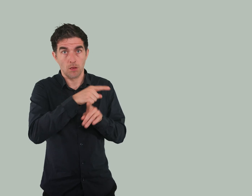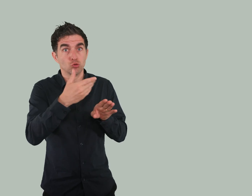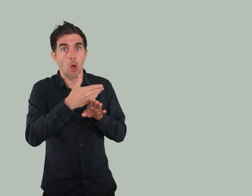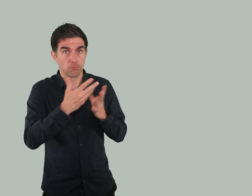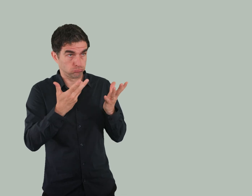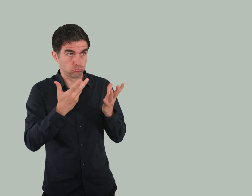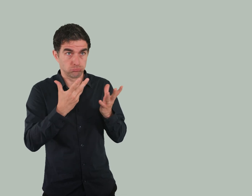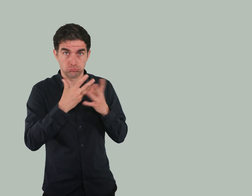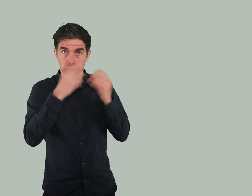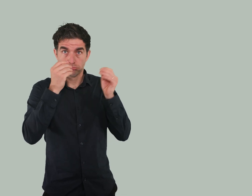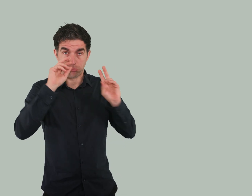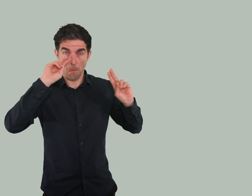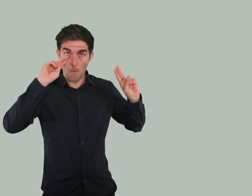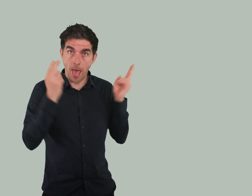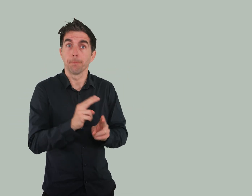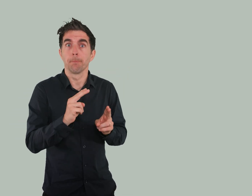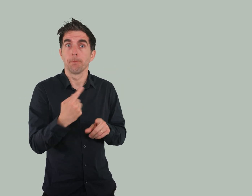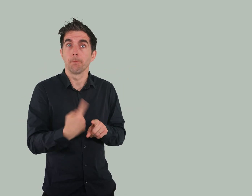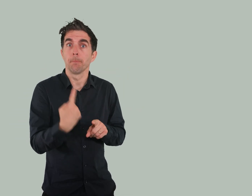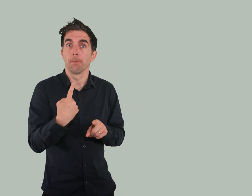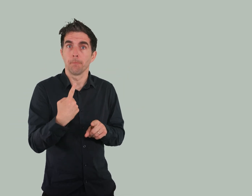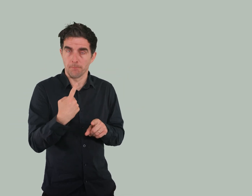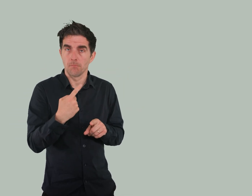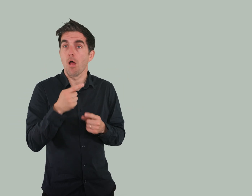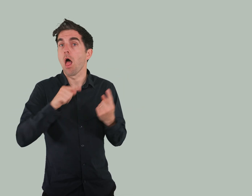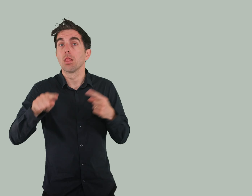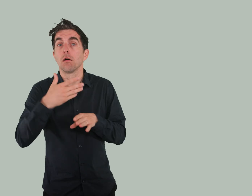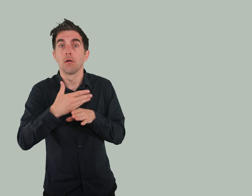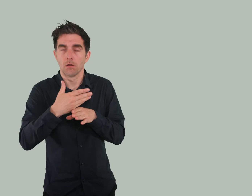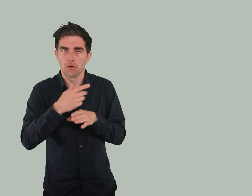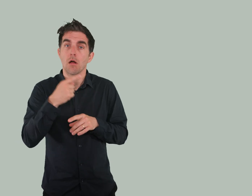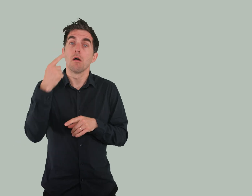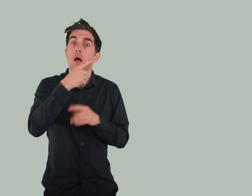are falling faster than in less exposed parts of the labour market,